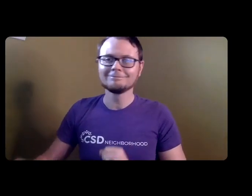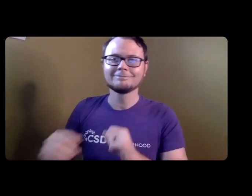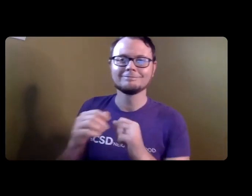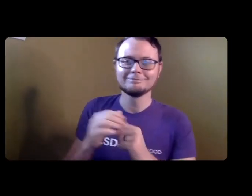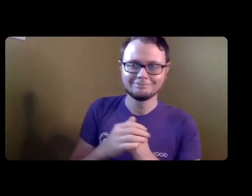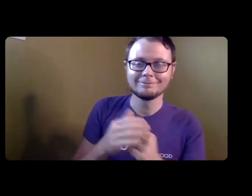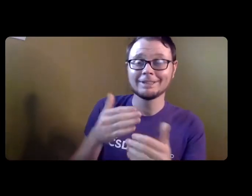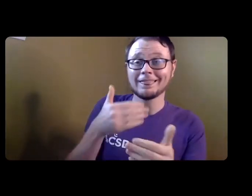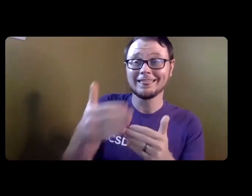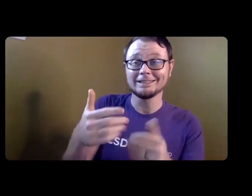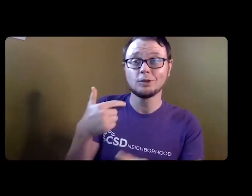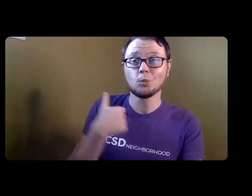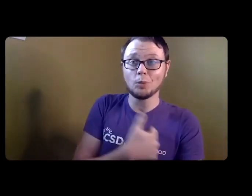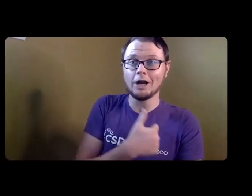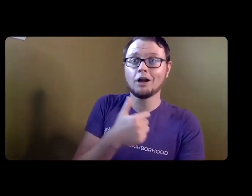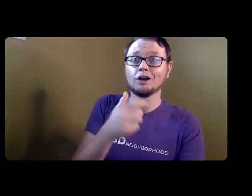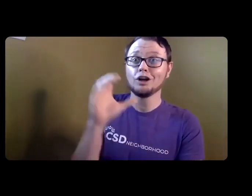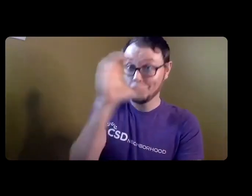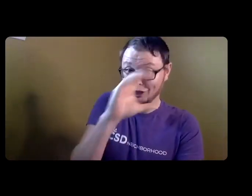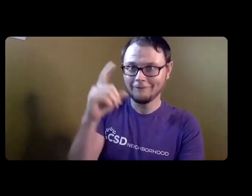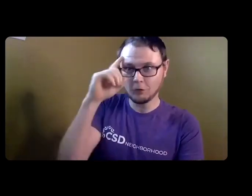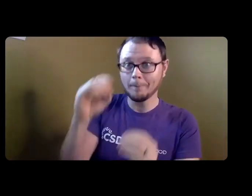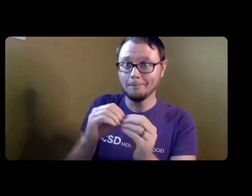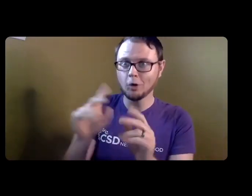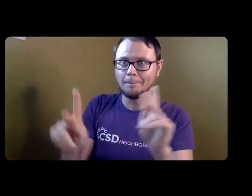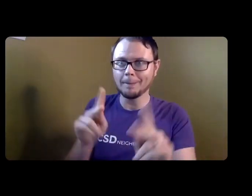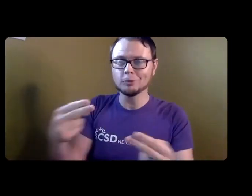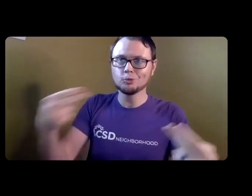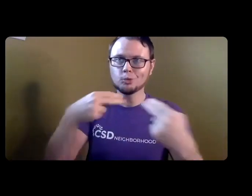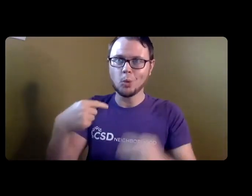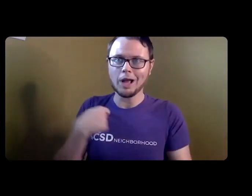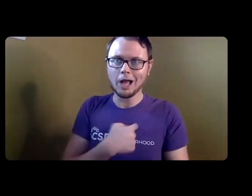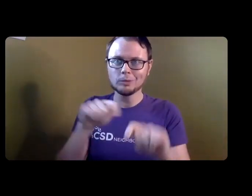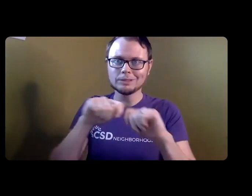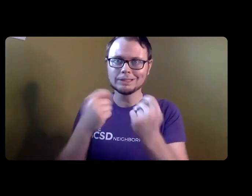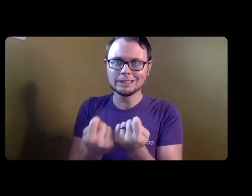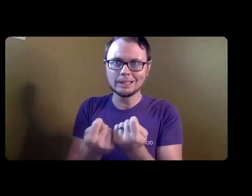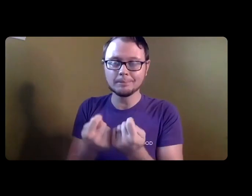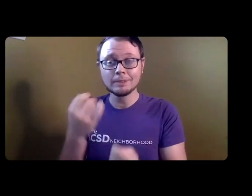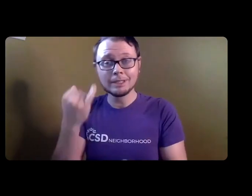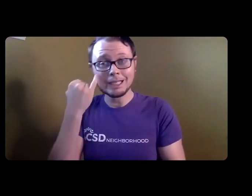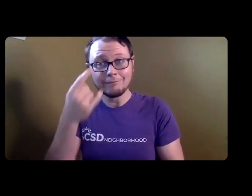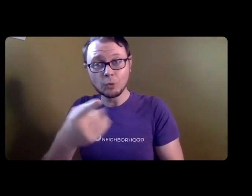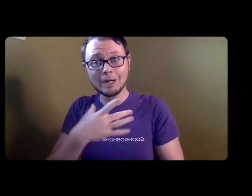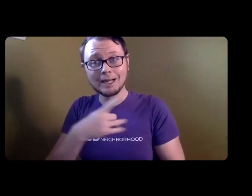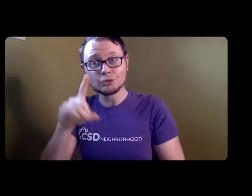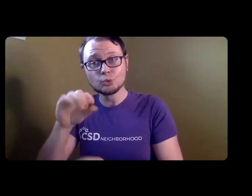resources to students and to educators on how to employ E-learning tools.